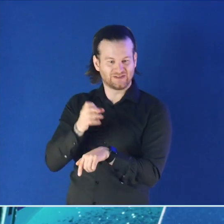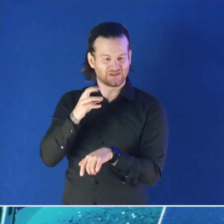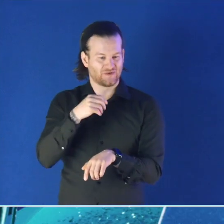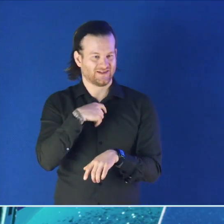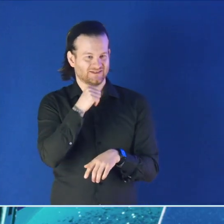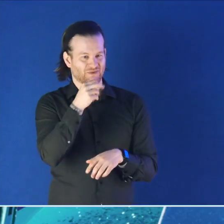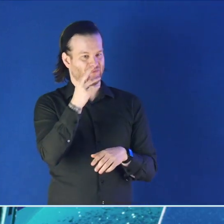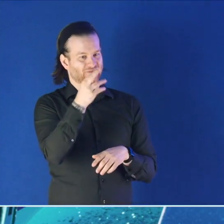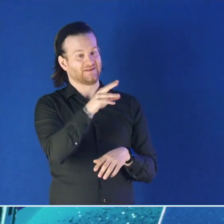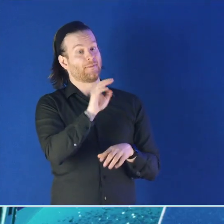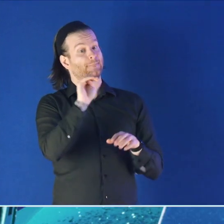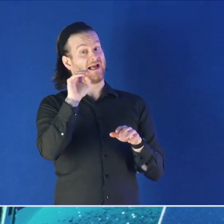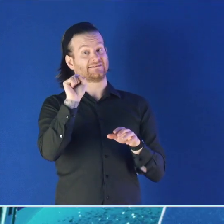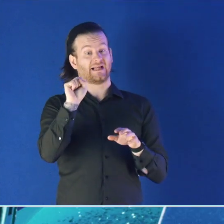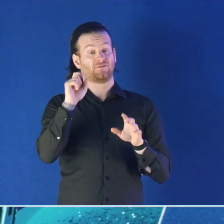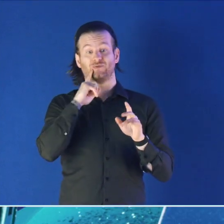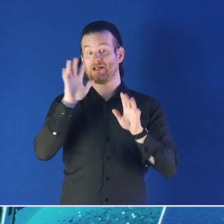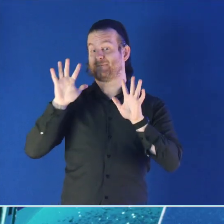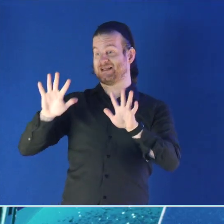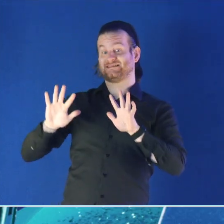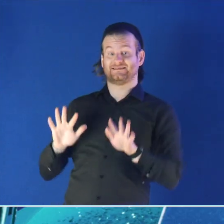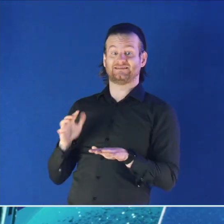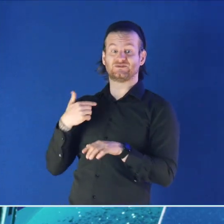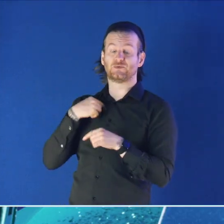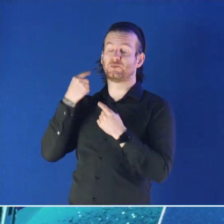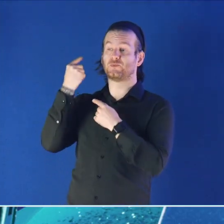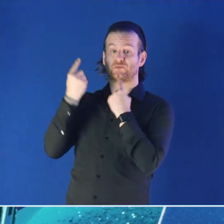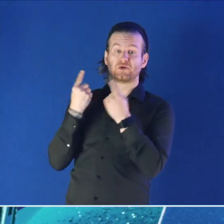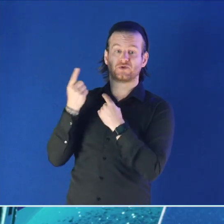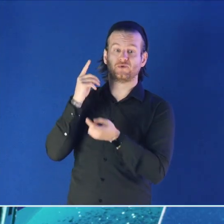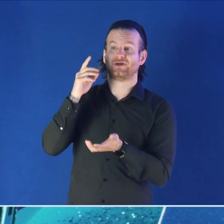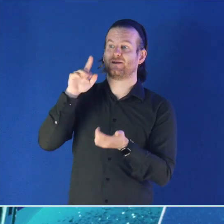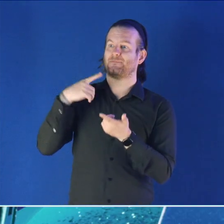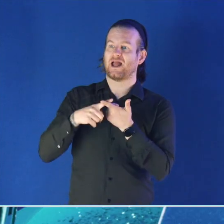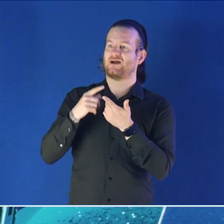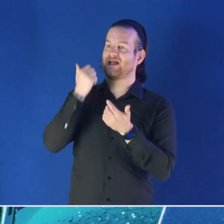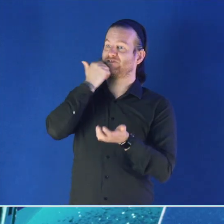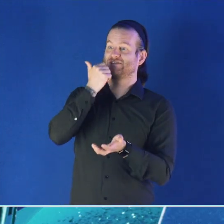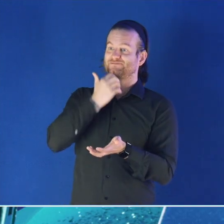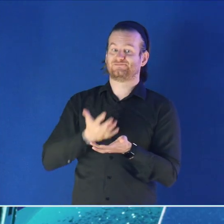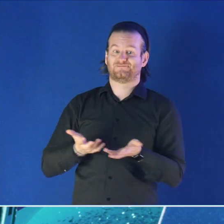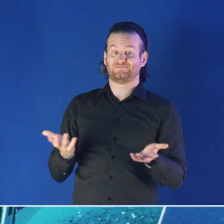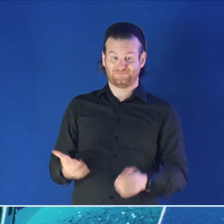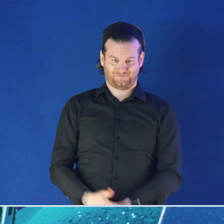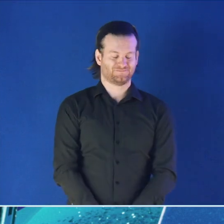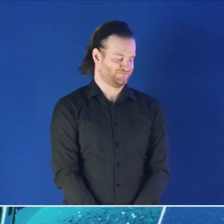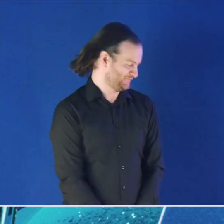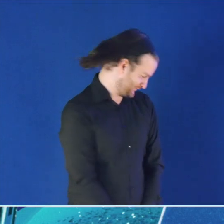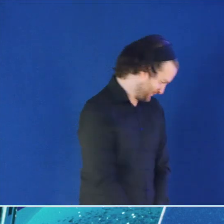We learn things every day, every day. Child prodigy. Jerred, I'm going to move to you.